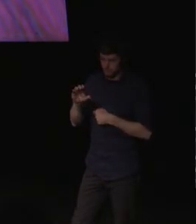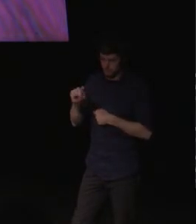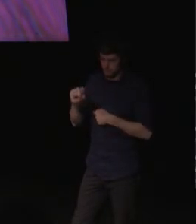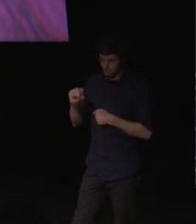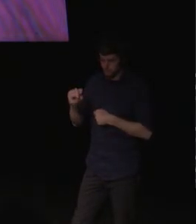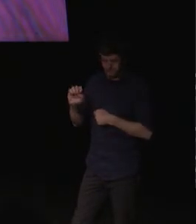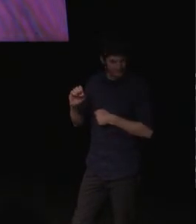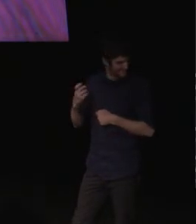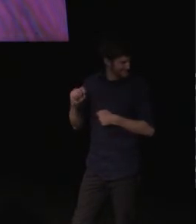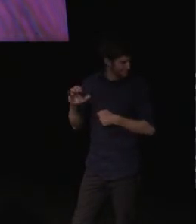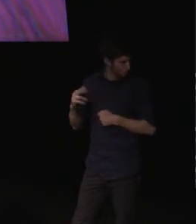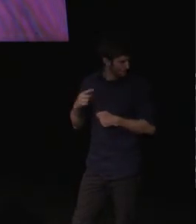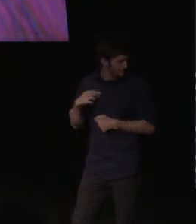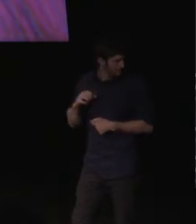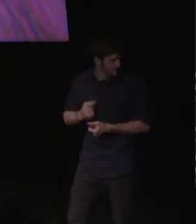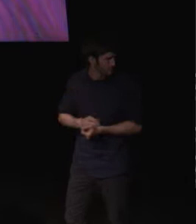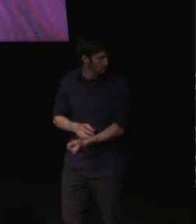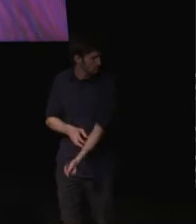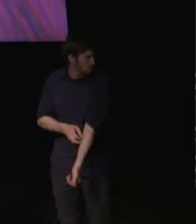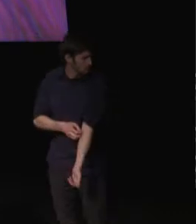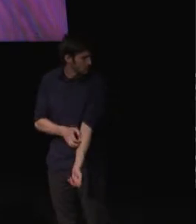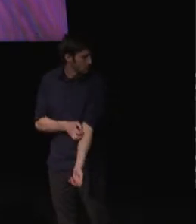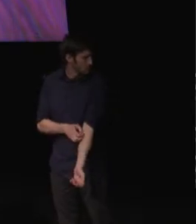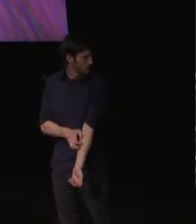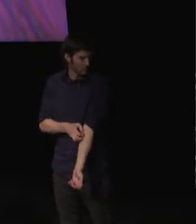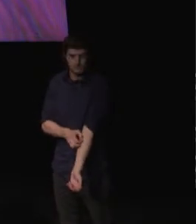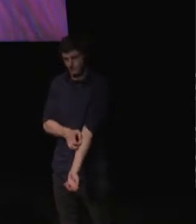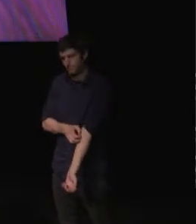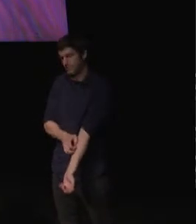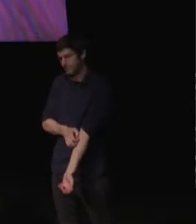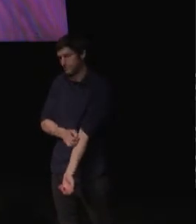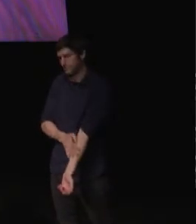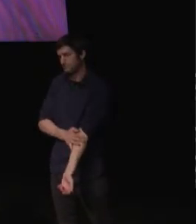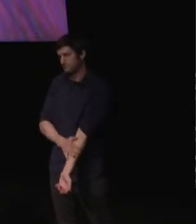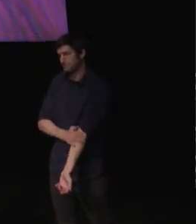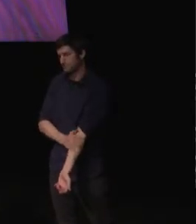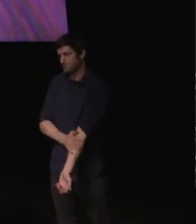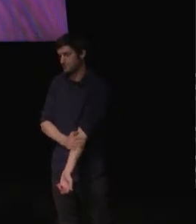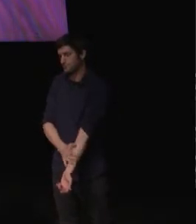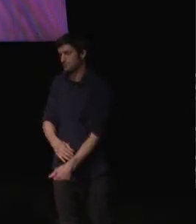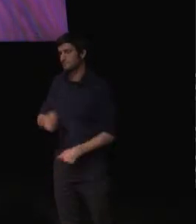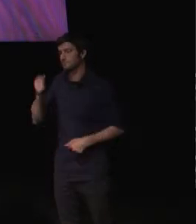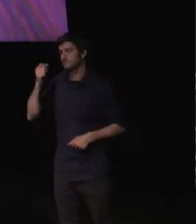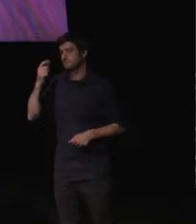And the key sort of simplicity, the accessibility aspect of the service